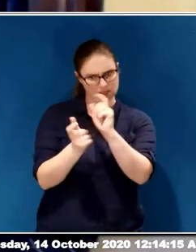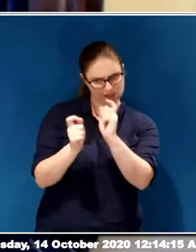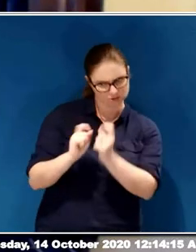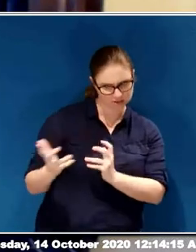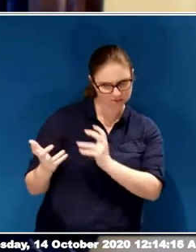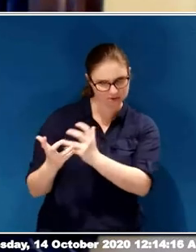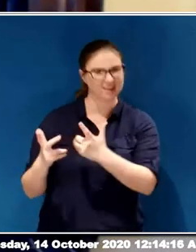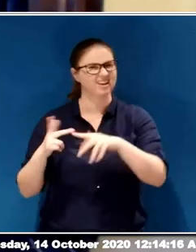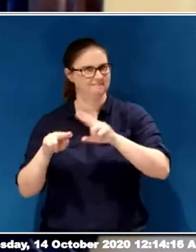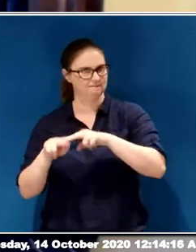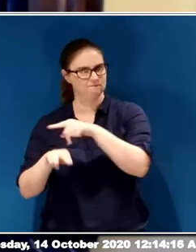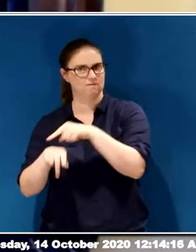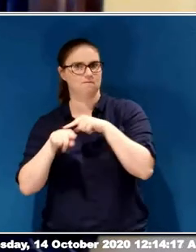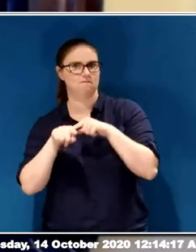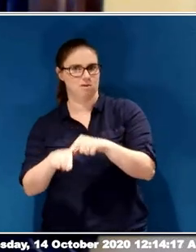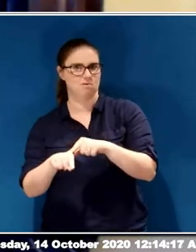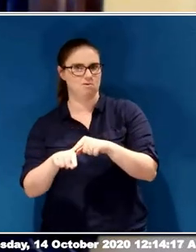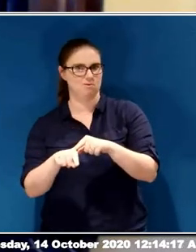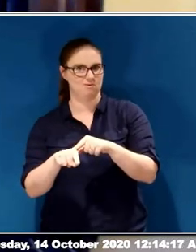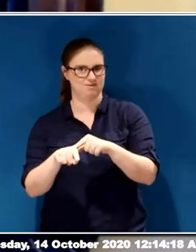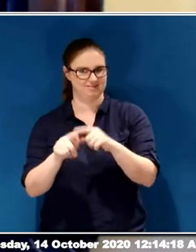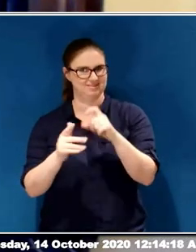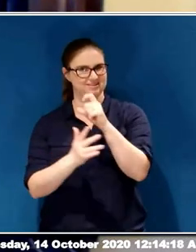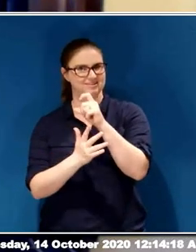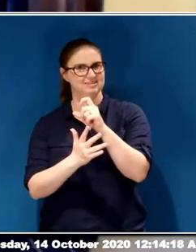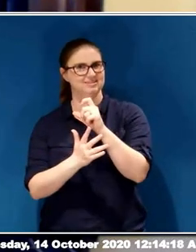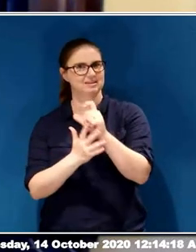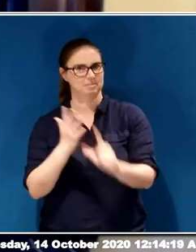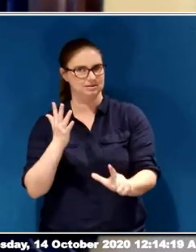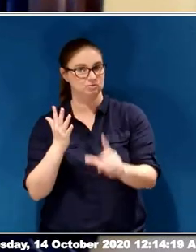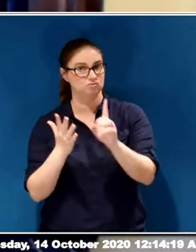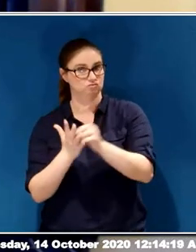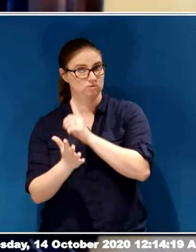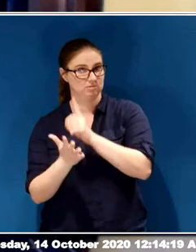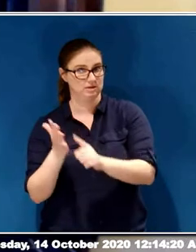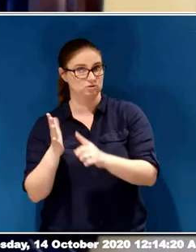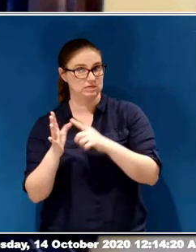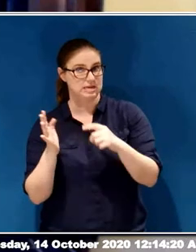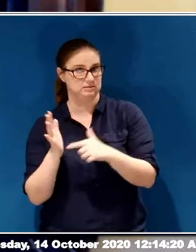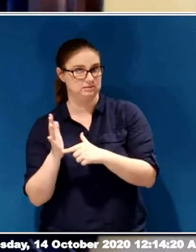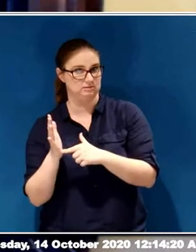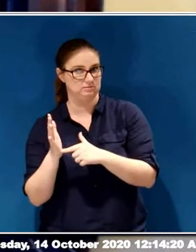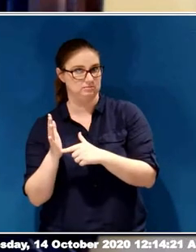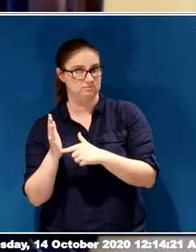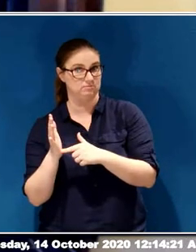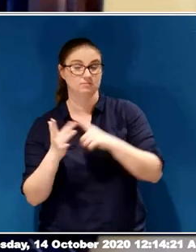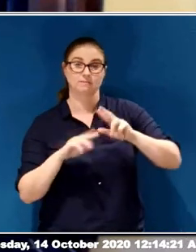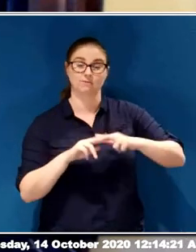And if schools deny them those adjustments, it leads to neglect. If I could give an example?